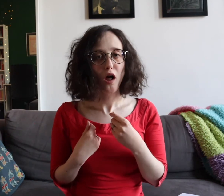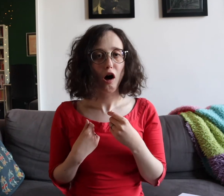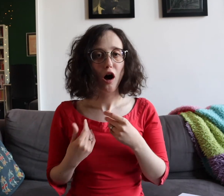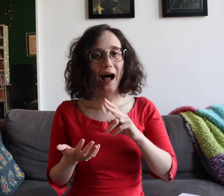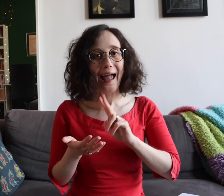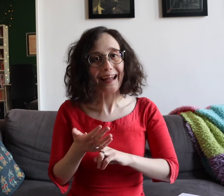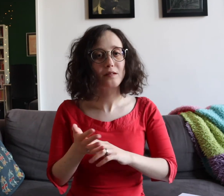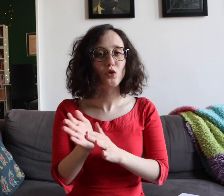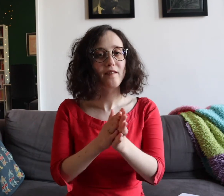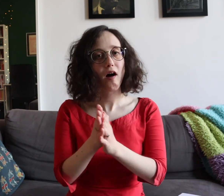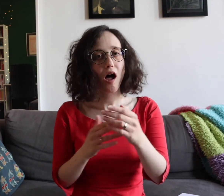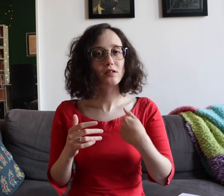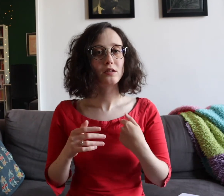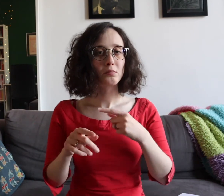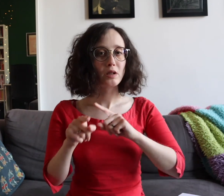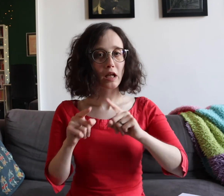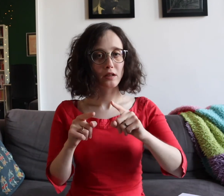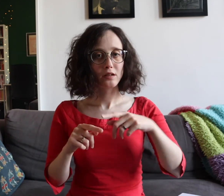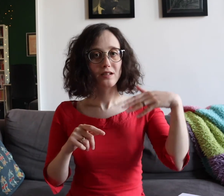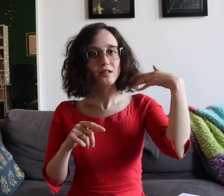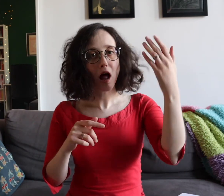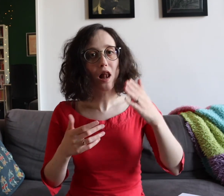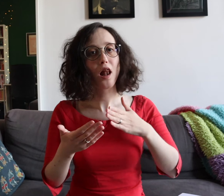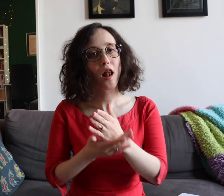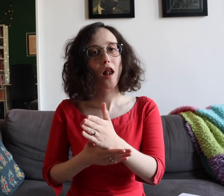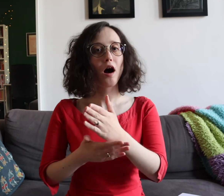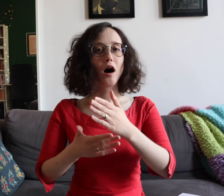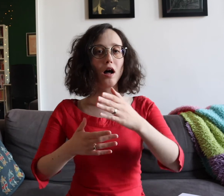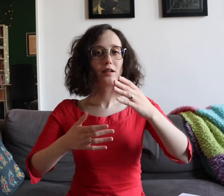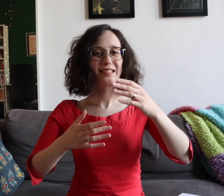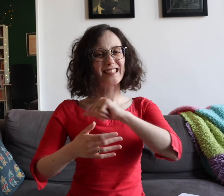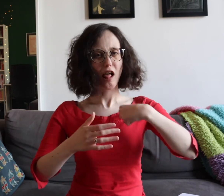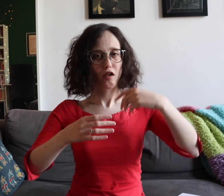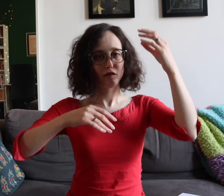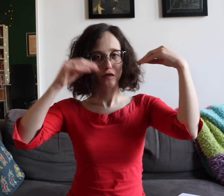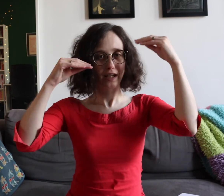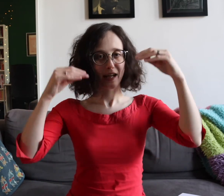I was deeply motivated, so I felt like I would succeed in learning it on my own.